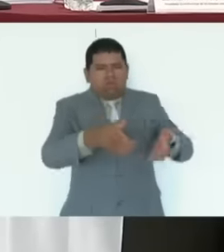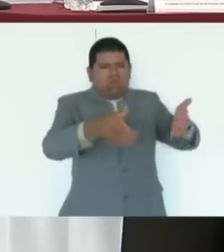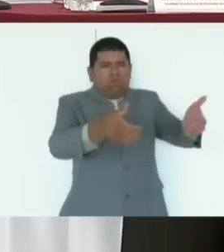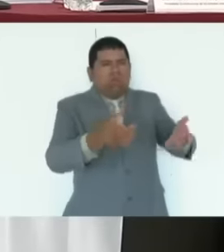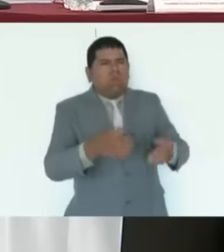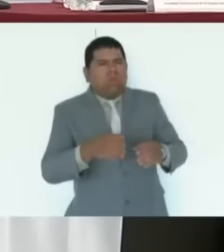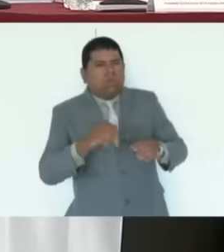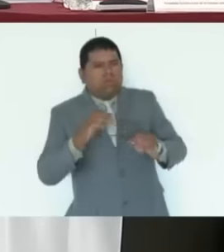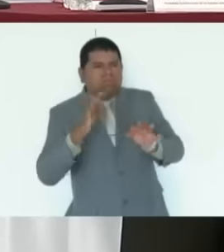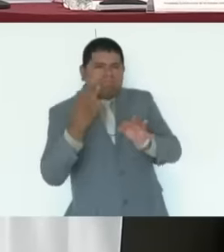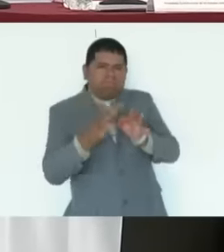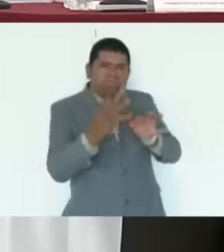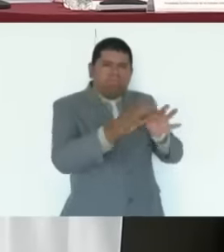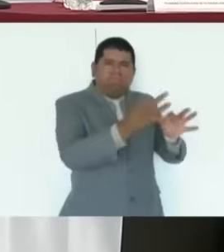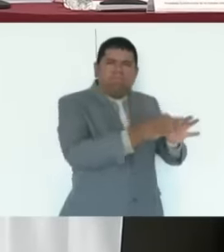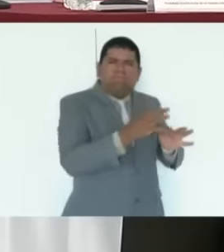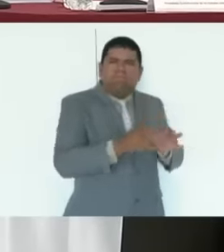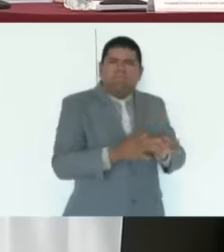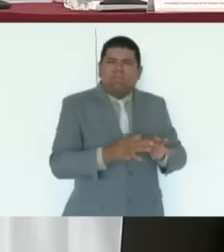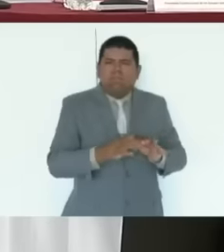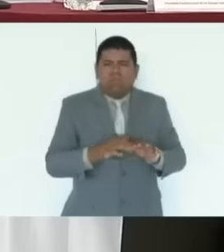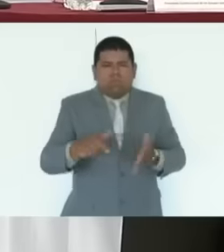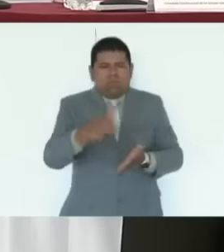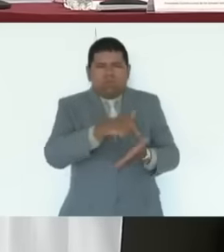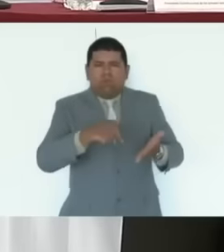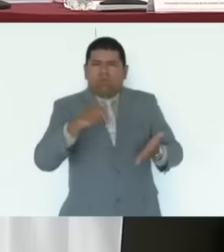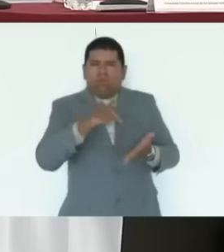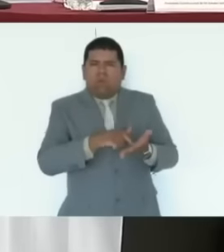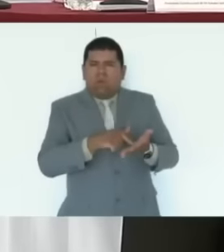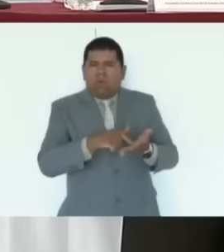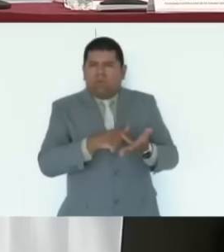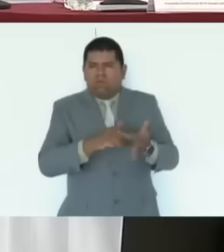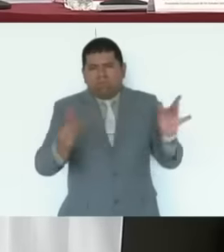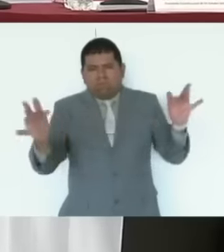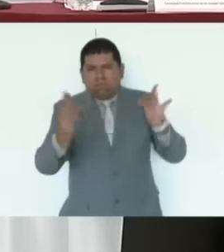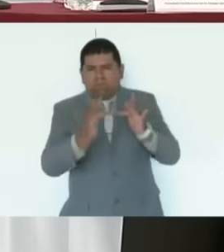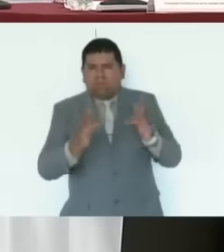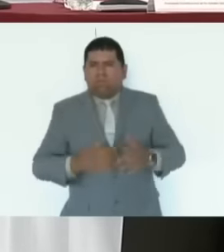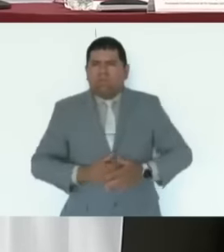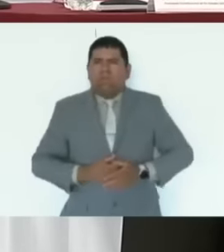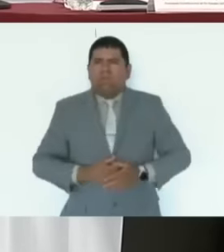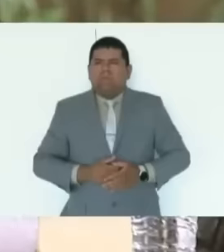roads that integrate the communities with the interstate axes such as the Ruiz Zacatecas